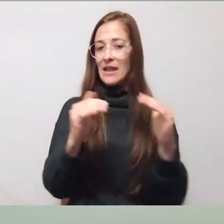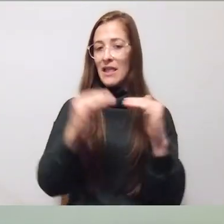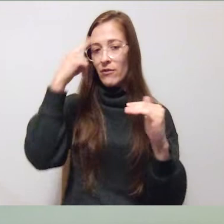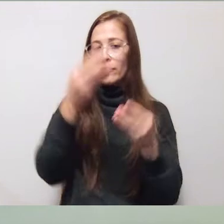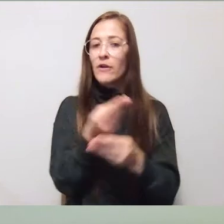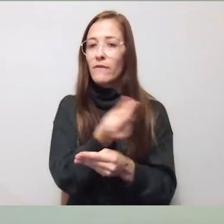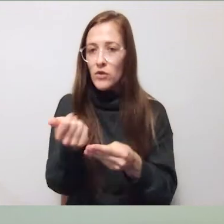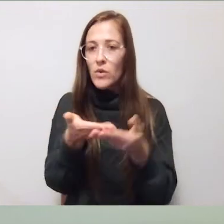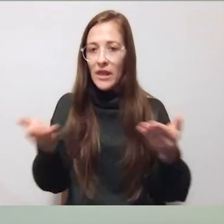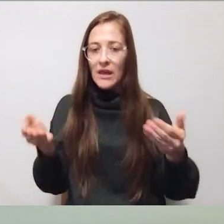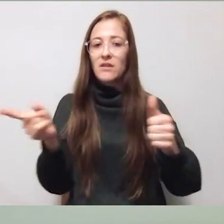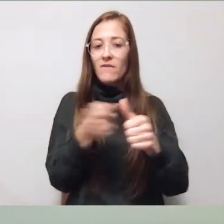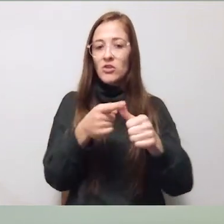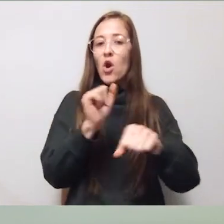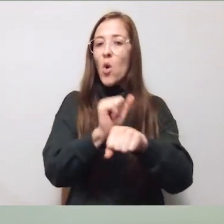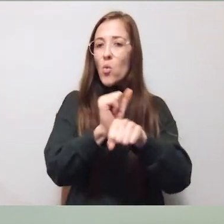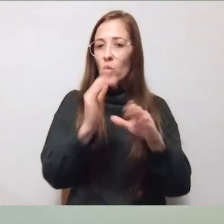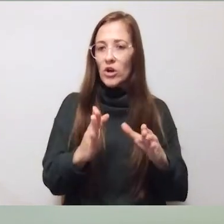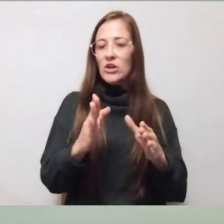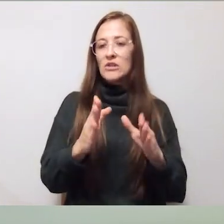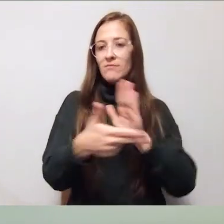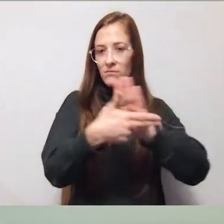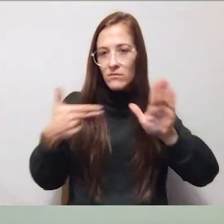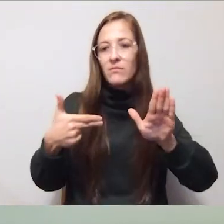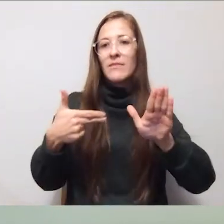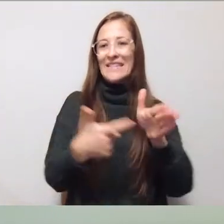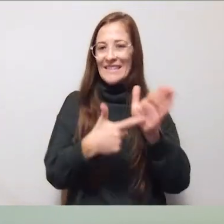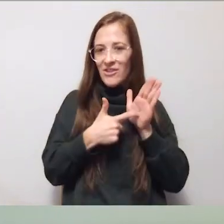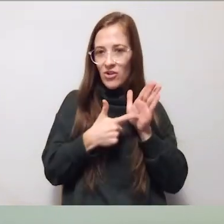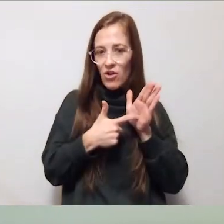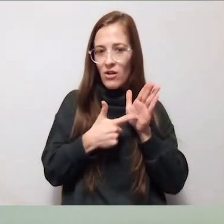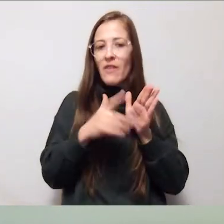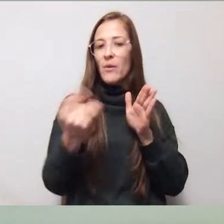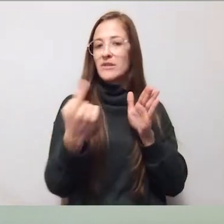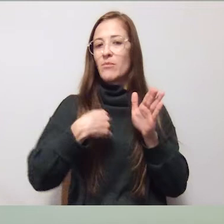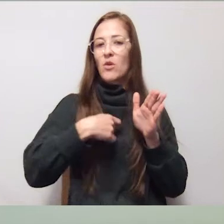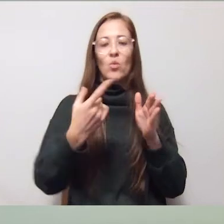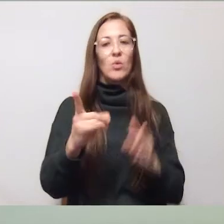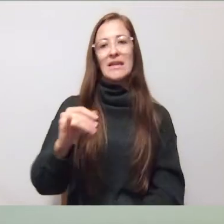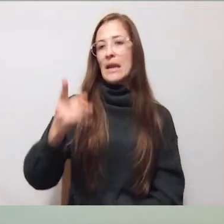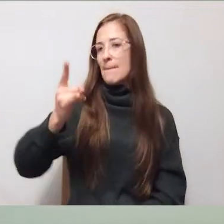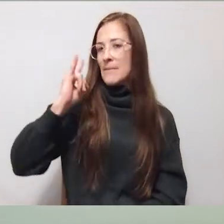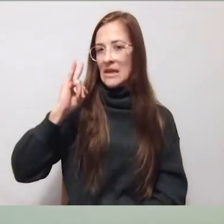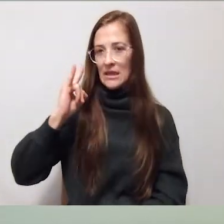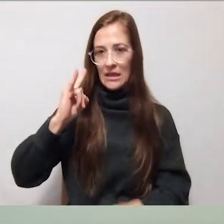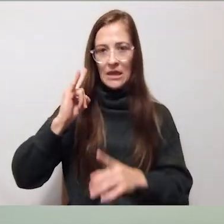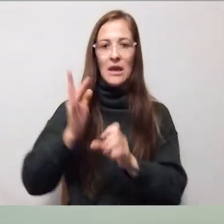One was to get our workers deemed as essential. So that was something that we did instantly. Once the pandemic